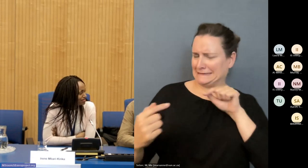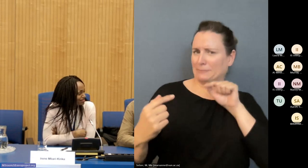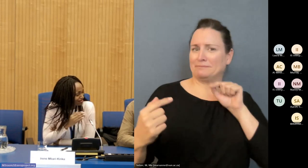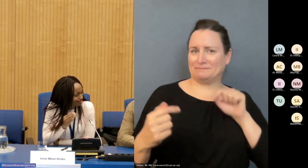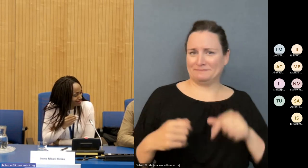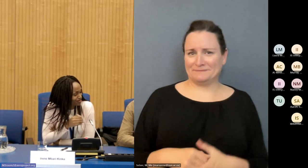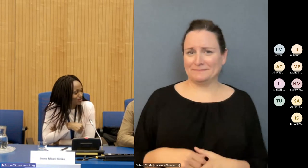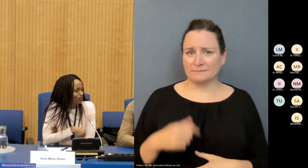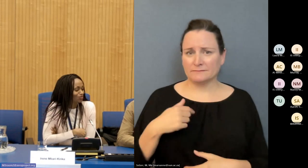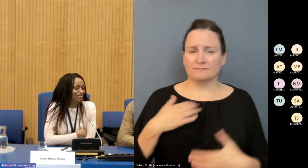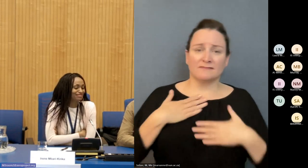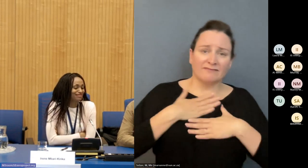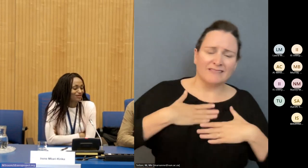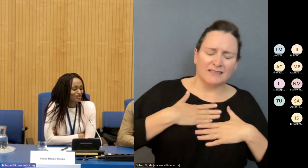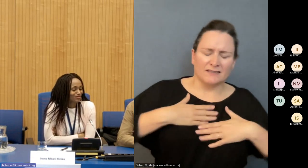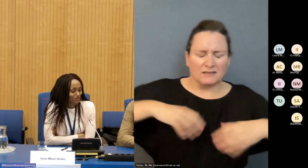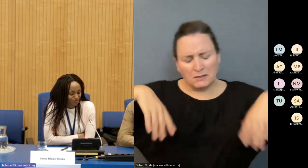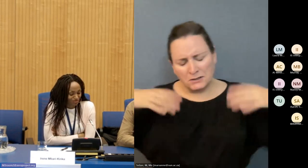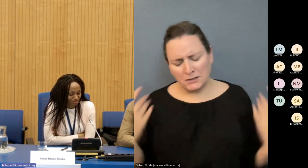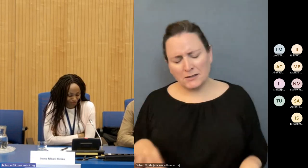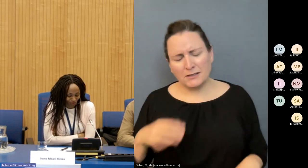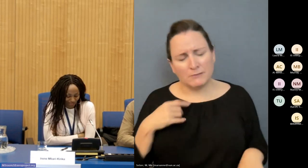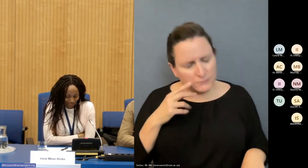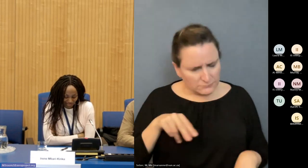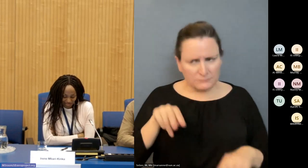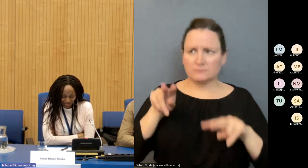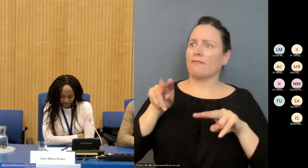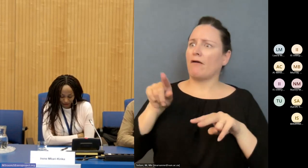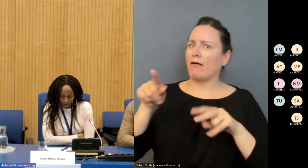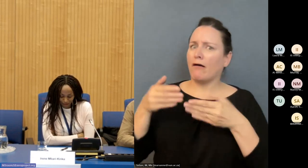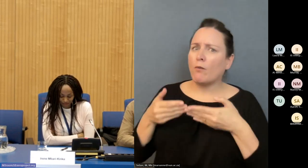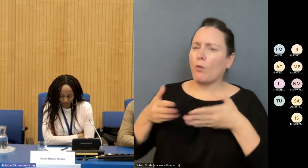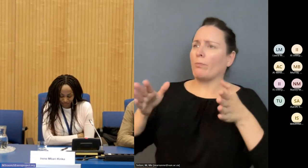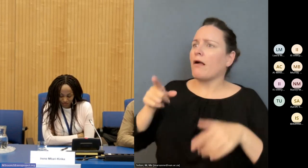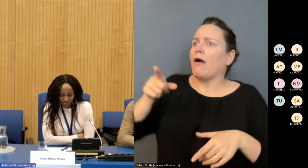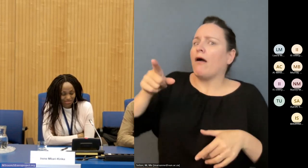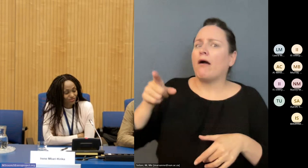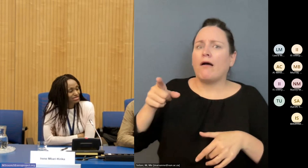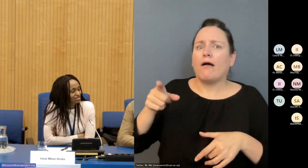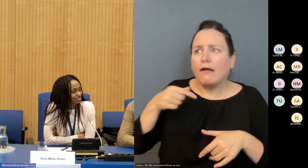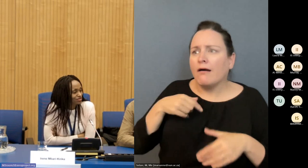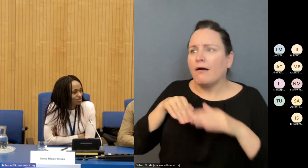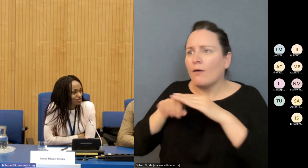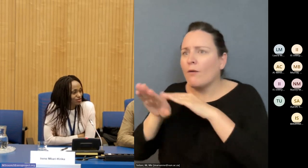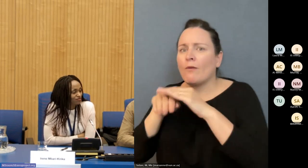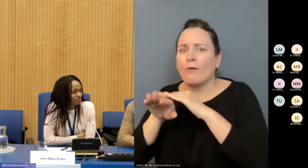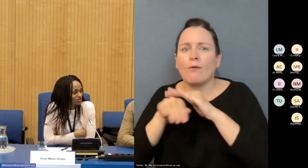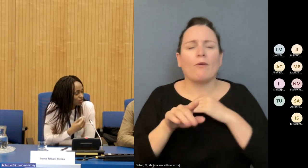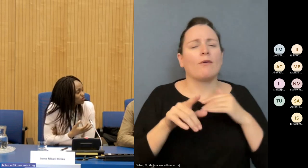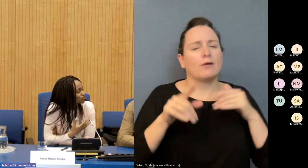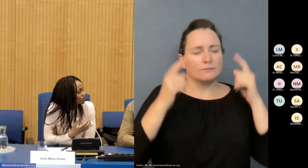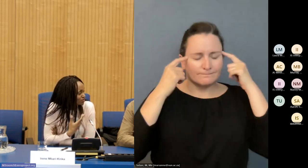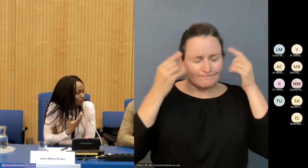and another door opens. Keep going, I think what is interesting is that you have such a huge focus